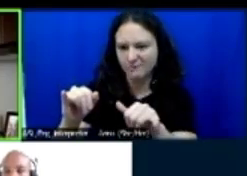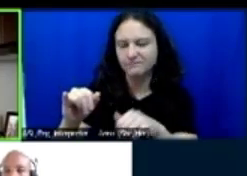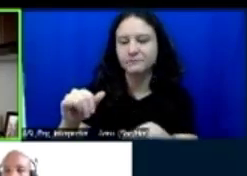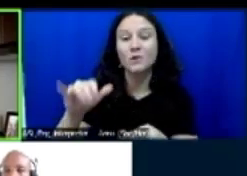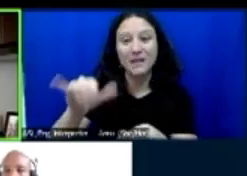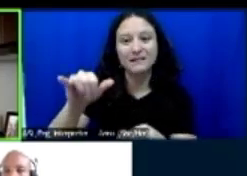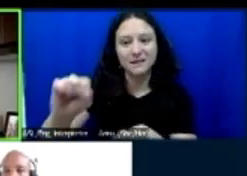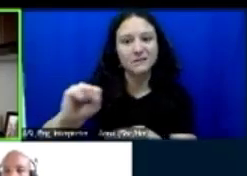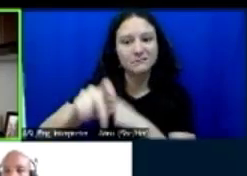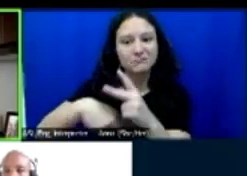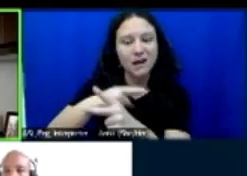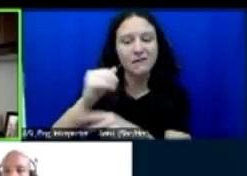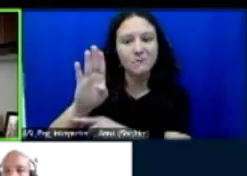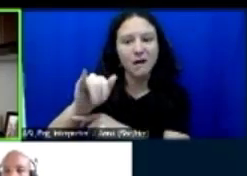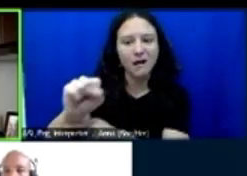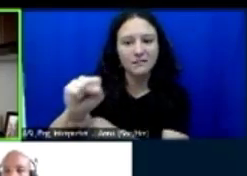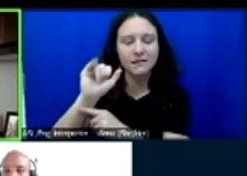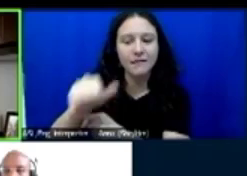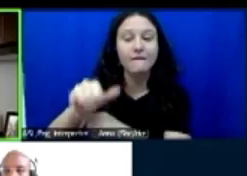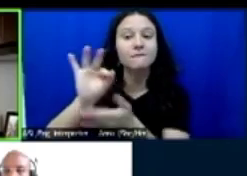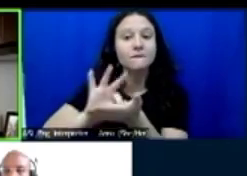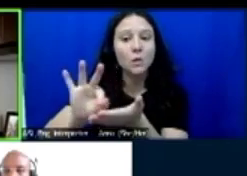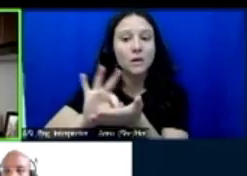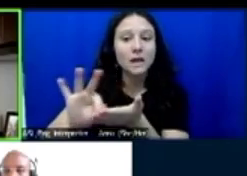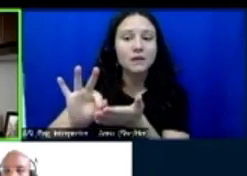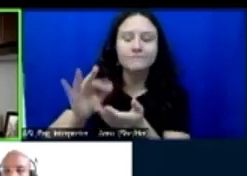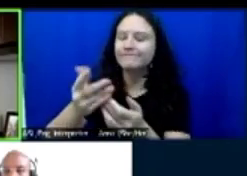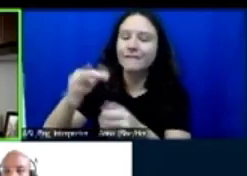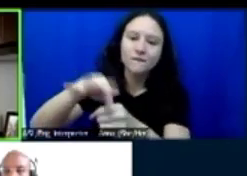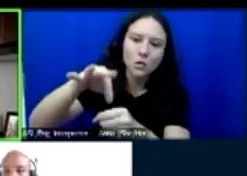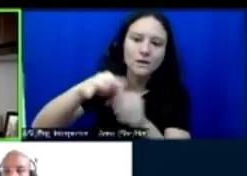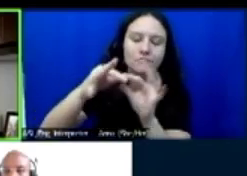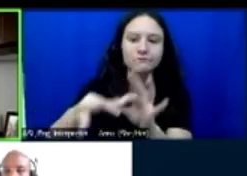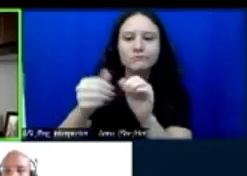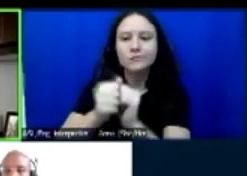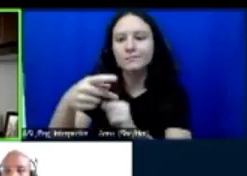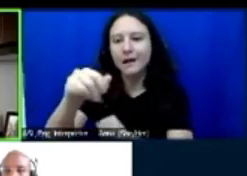This voting on the basis of PI, or institutional reputation